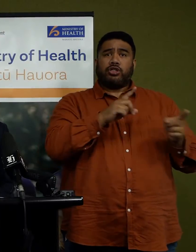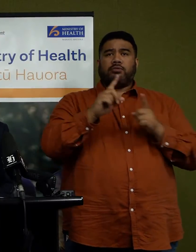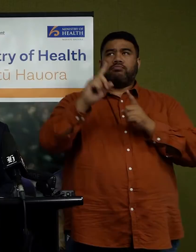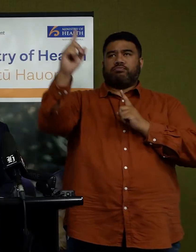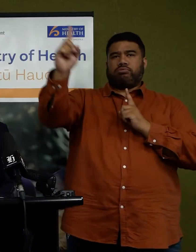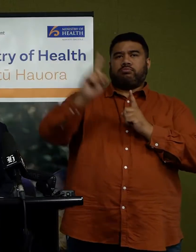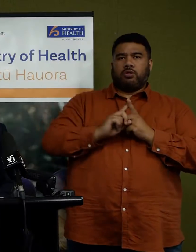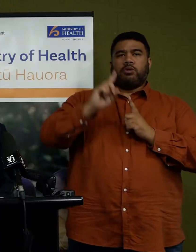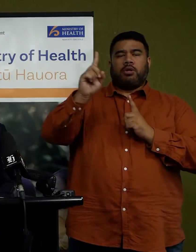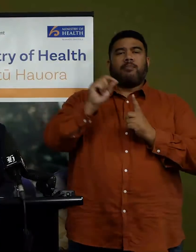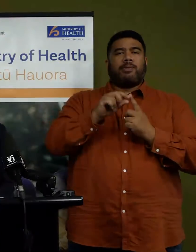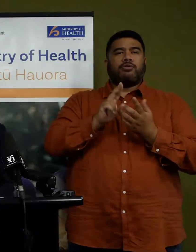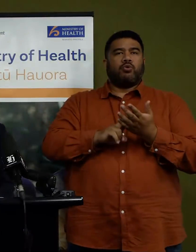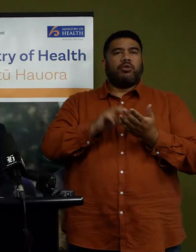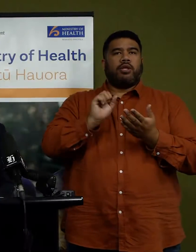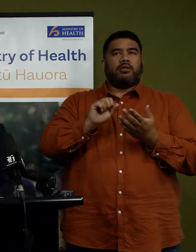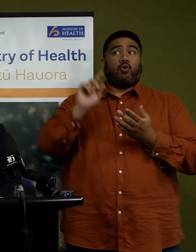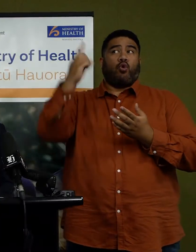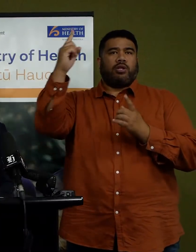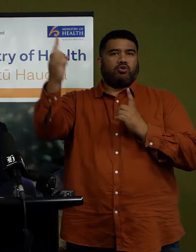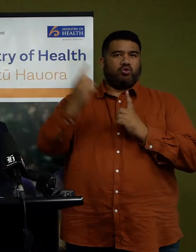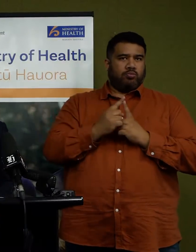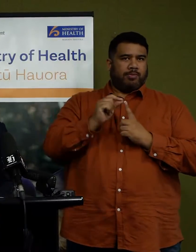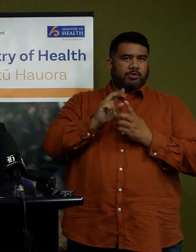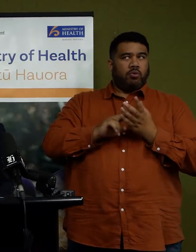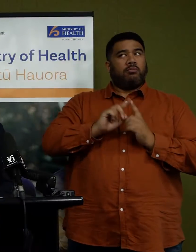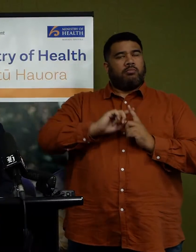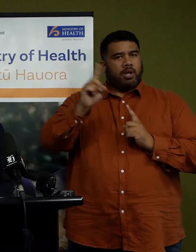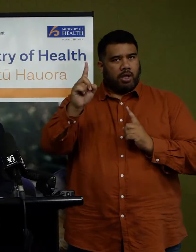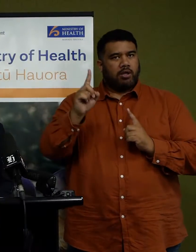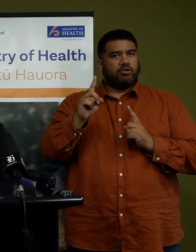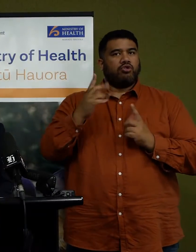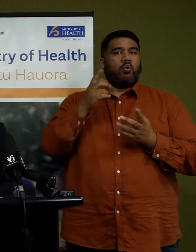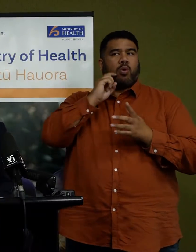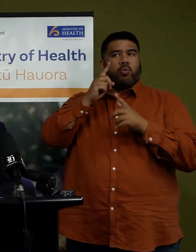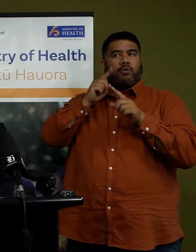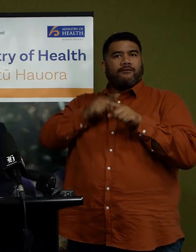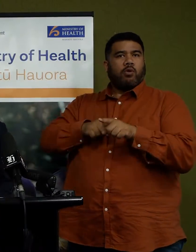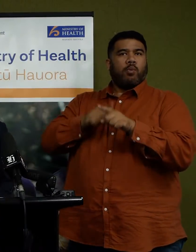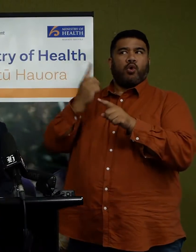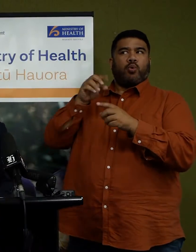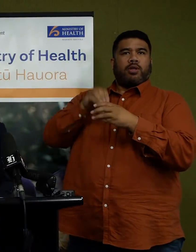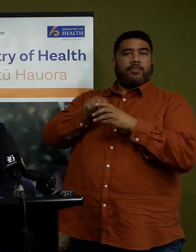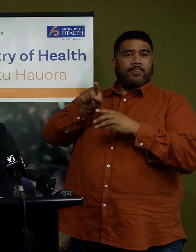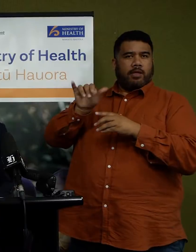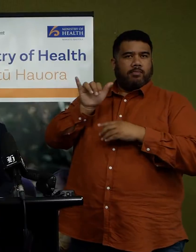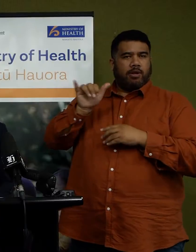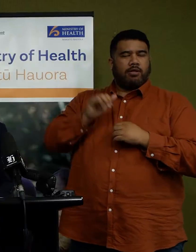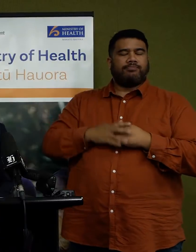And that is the focus of our-- if it's a contact tracing on those flights. However, this is exactly the sort